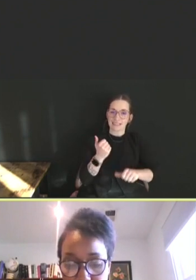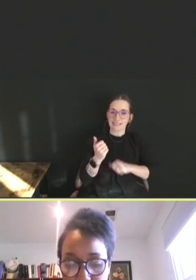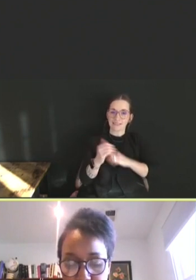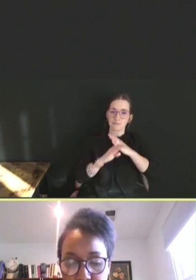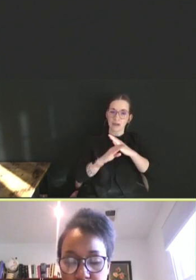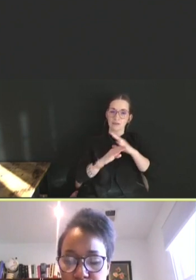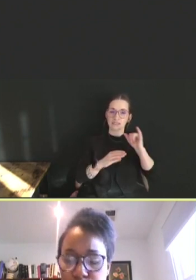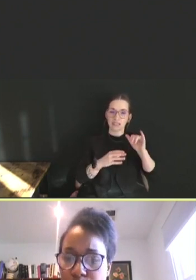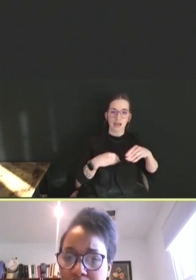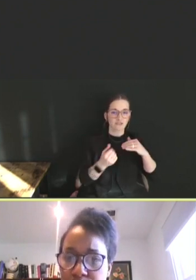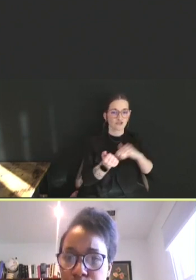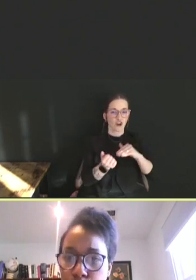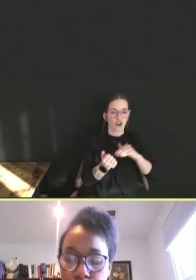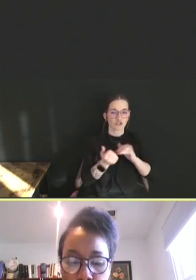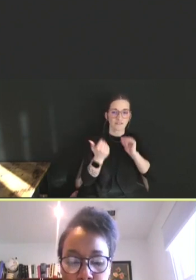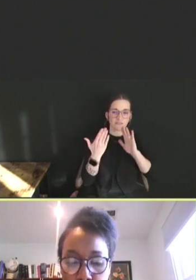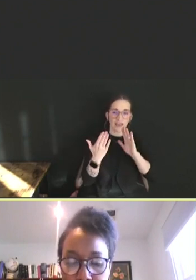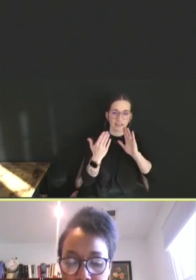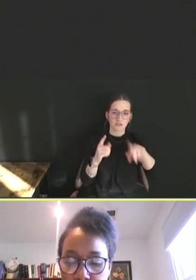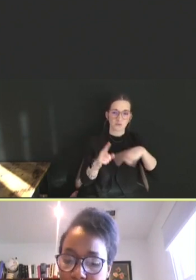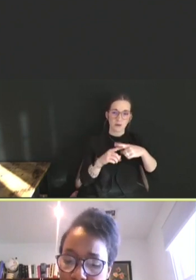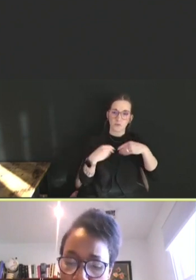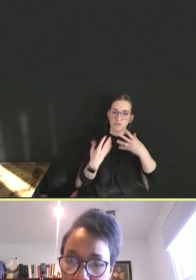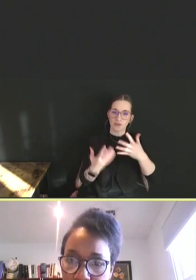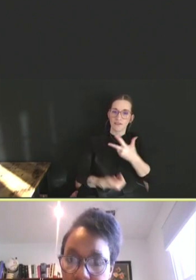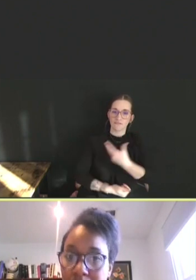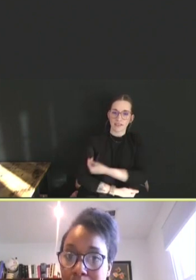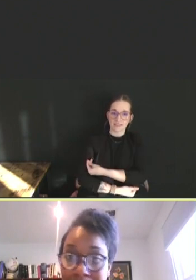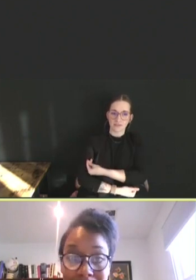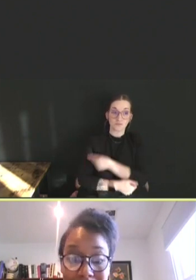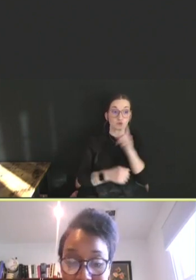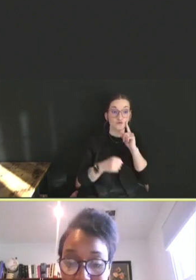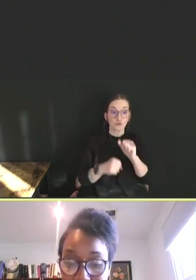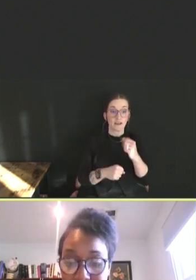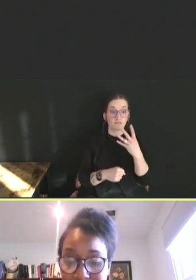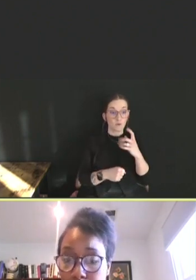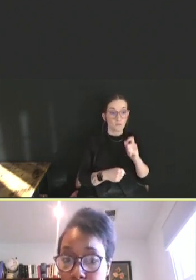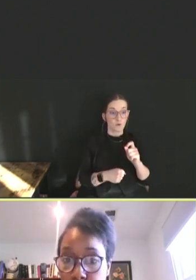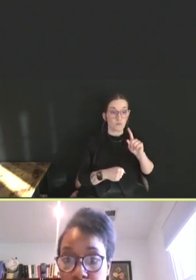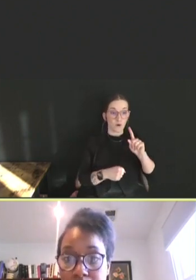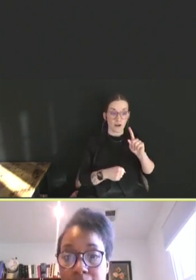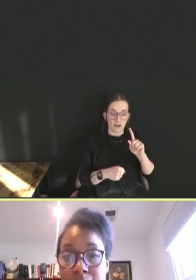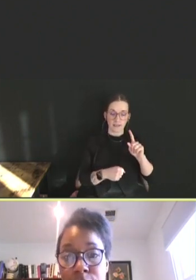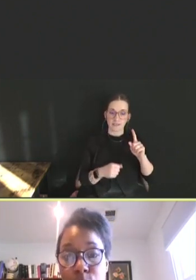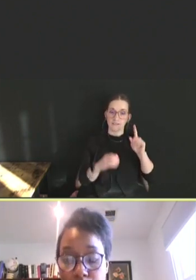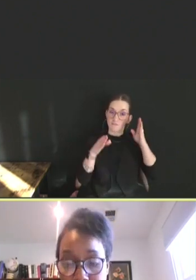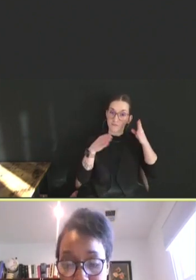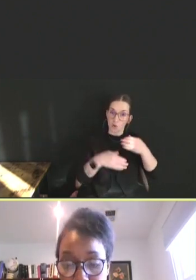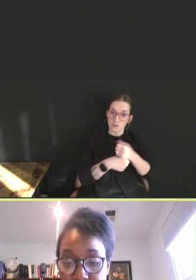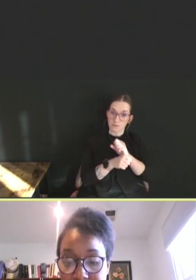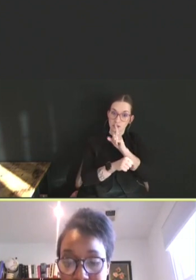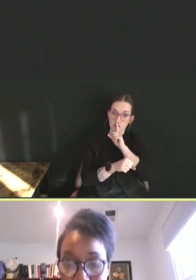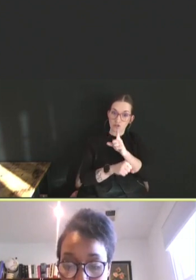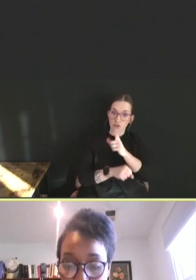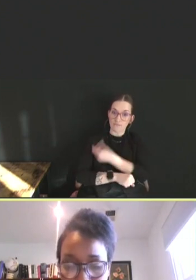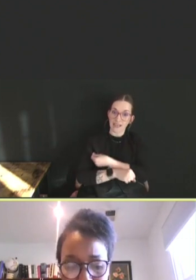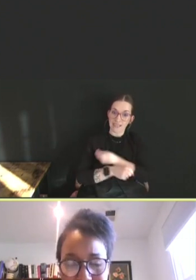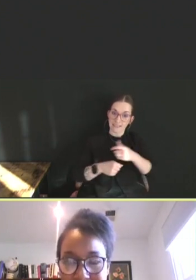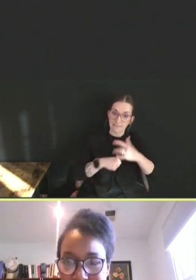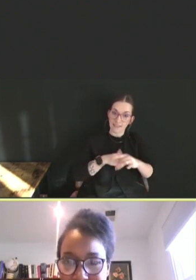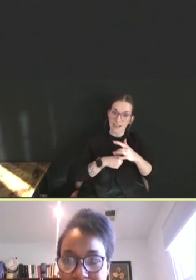So, strategy 4.1 focuses on making vaccines available in a variety of settings, and seizing